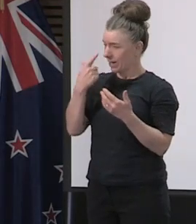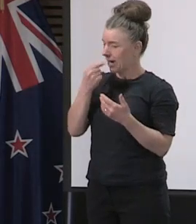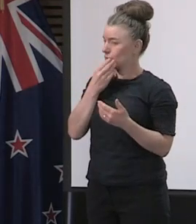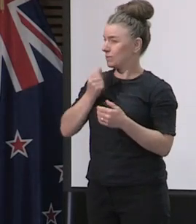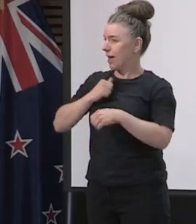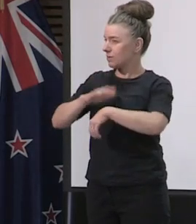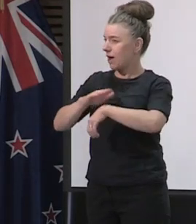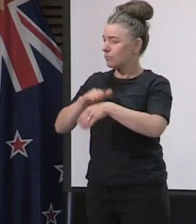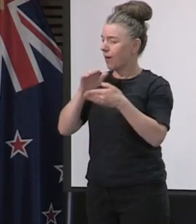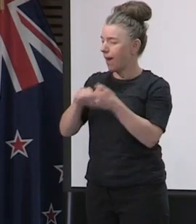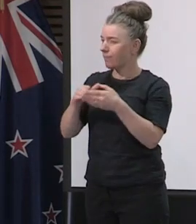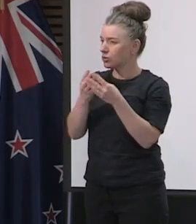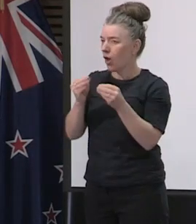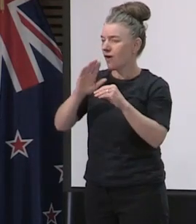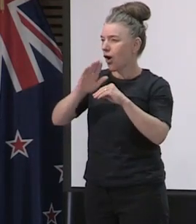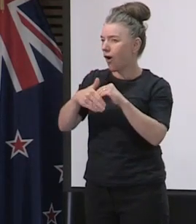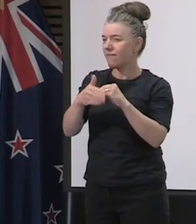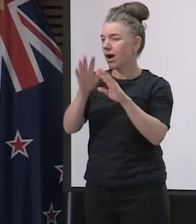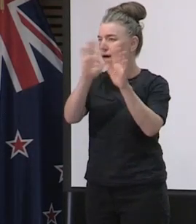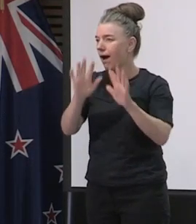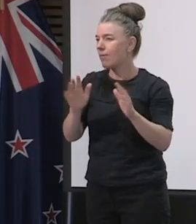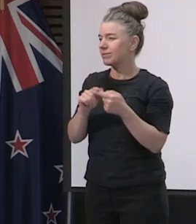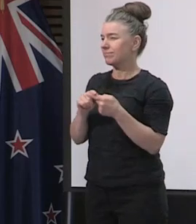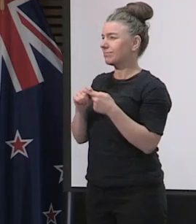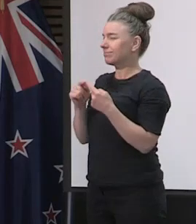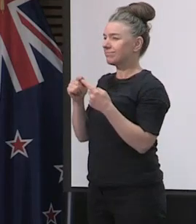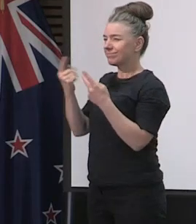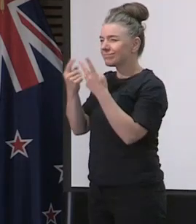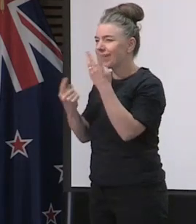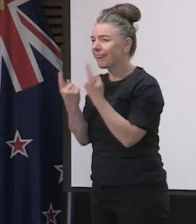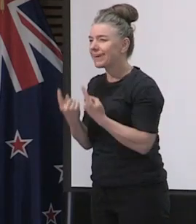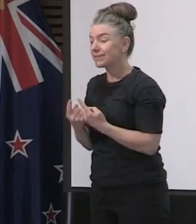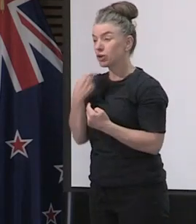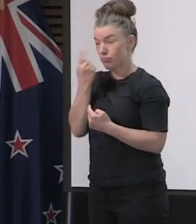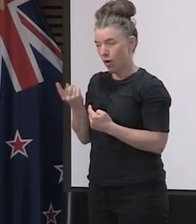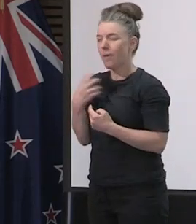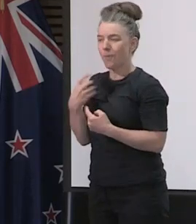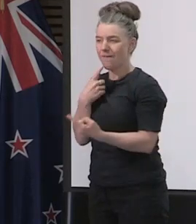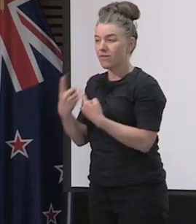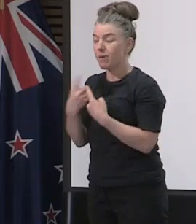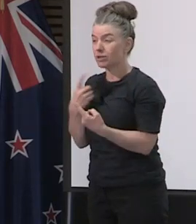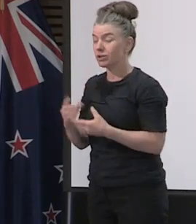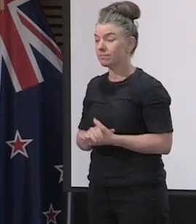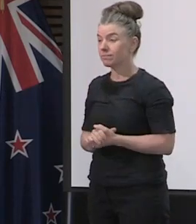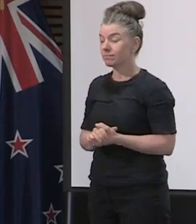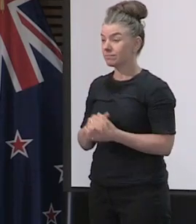environment, to our wellbeing, that we can also use this time to help resolve. Tomorrow, you